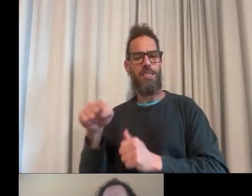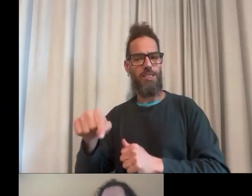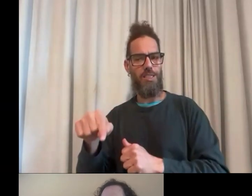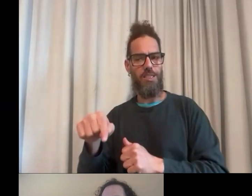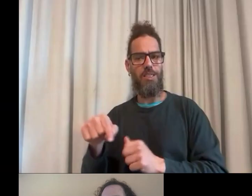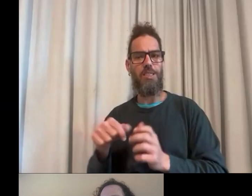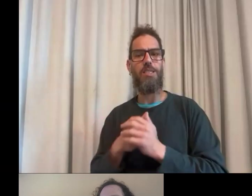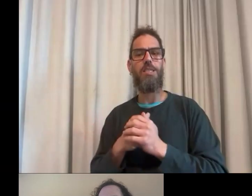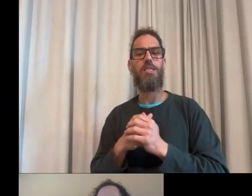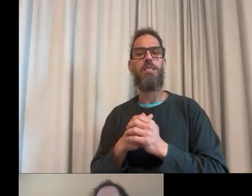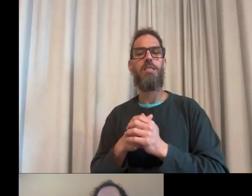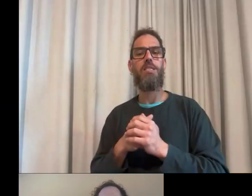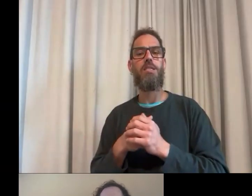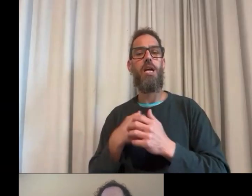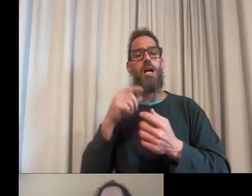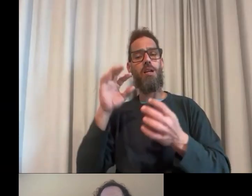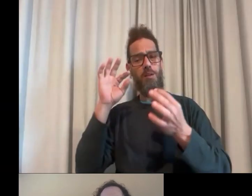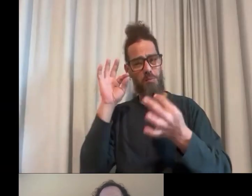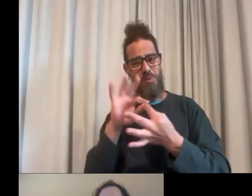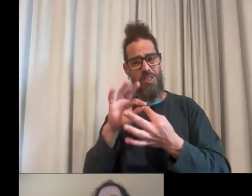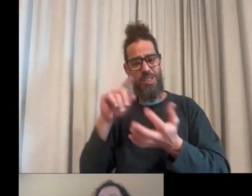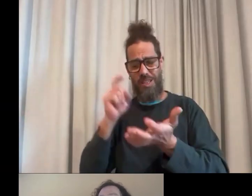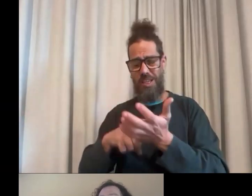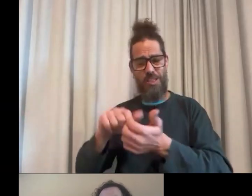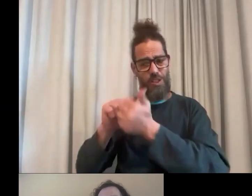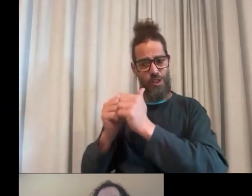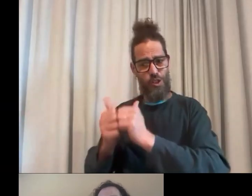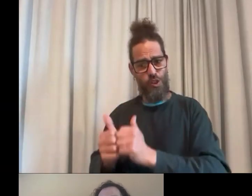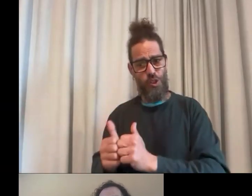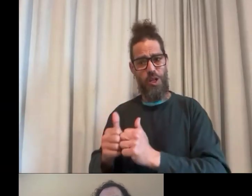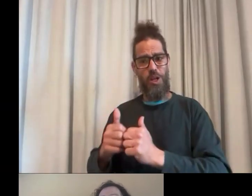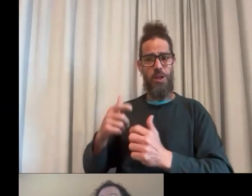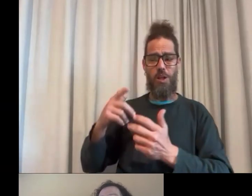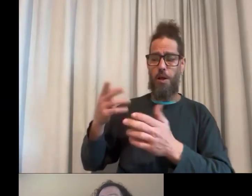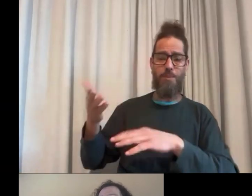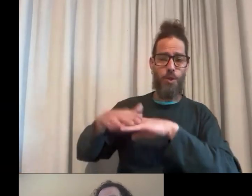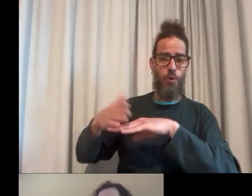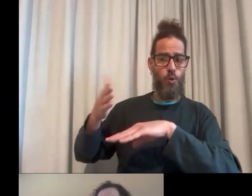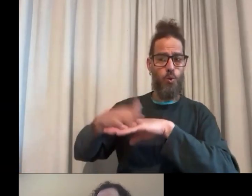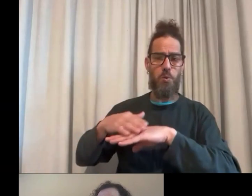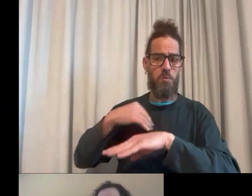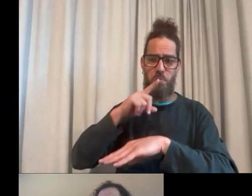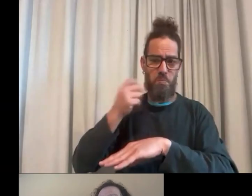but that's an interesting regulation. So there's nothing in the Phase 1 app saying when those need to be accessible. Maybe that's in Phase 2.